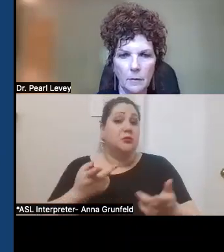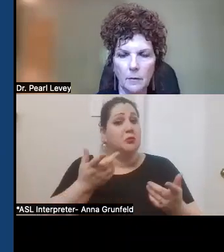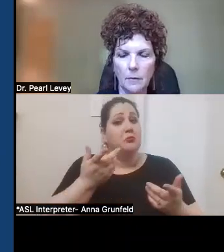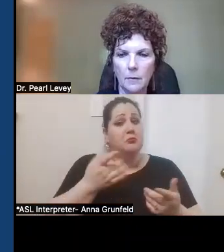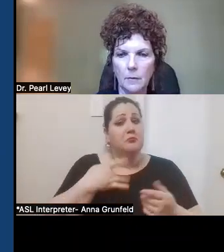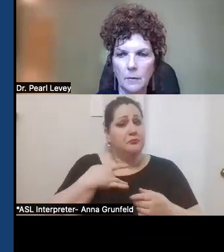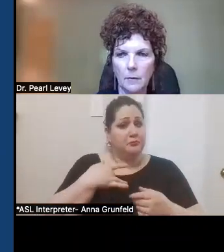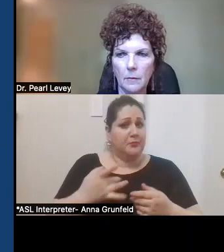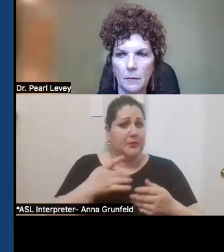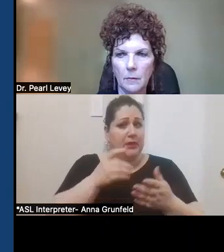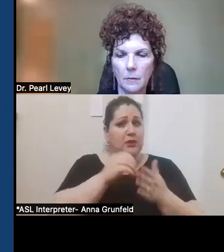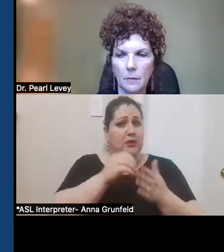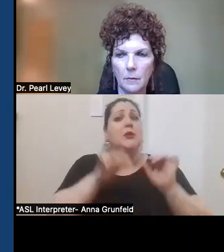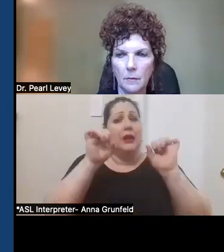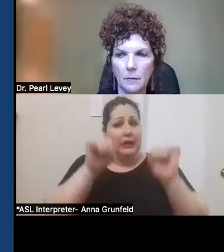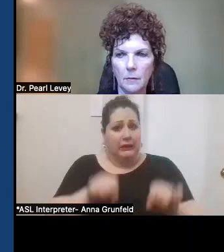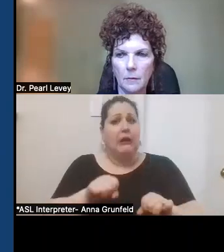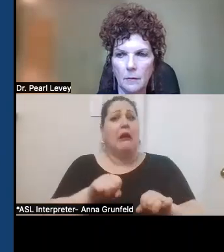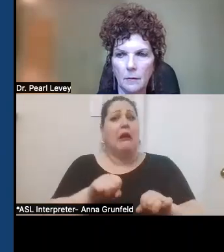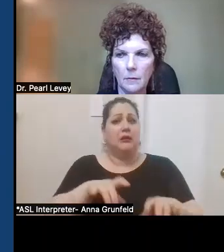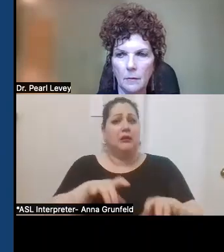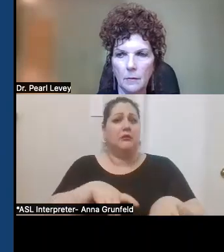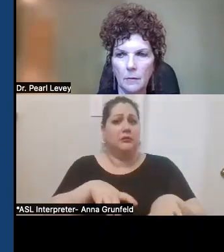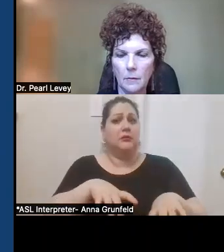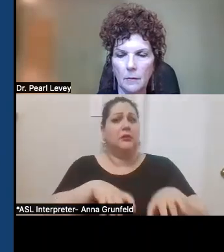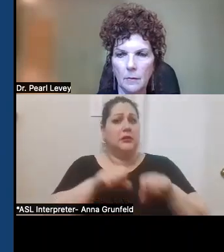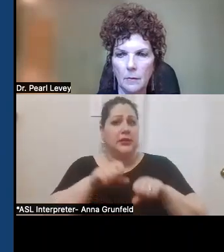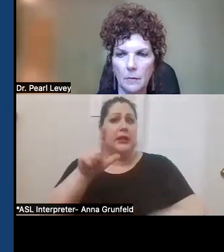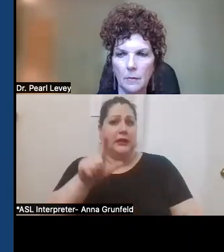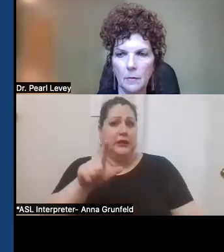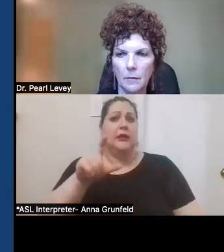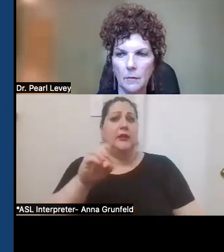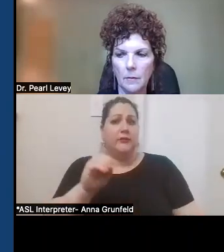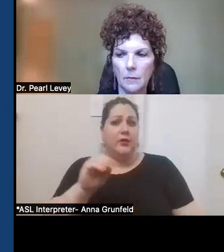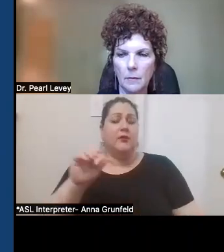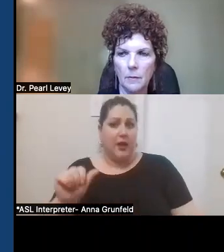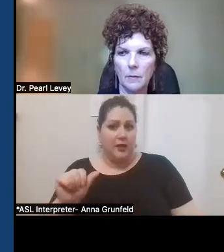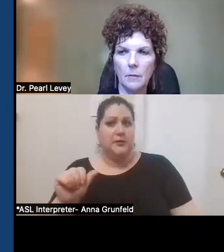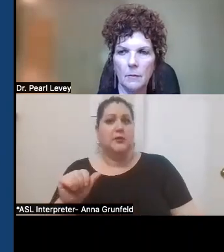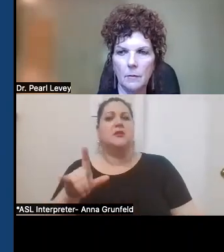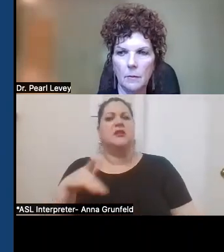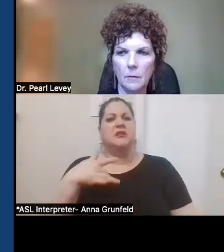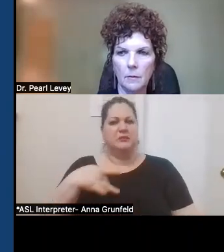We define a leave of absence as a student being away from the program for sufficient enough time